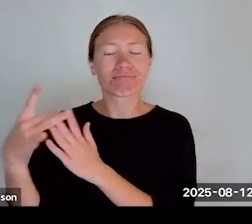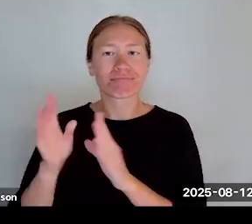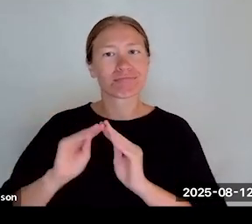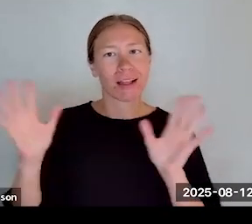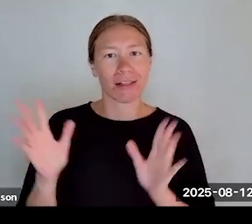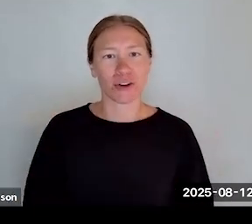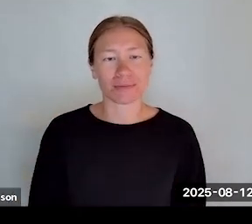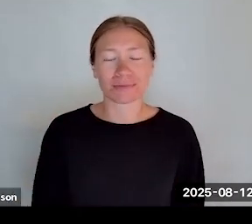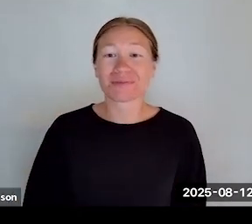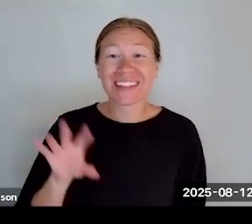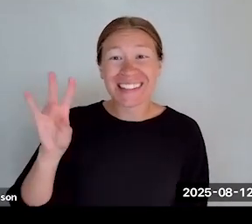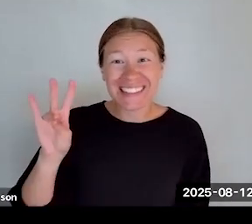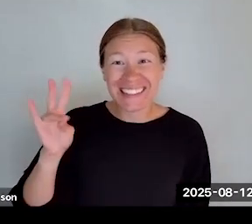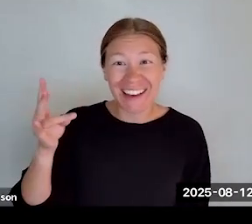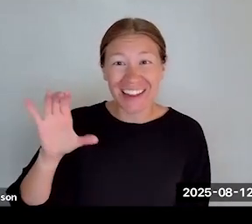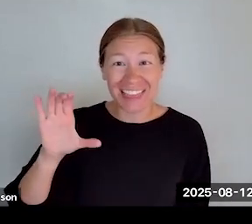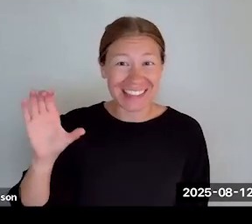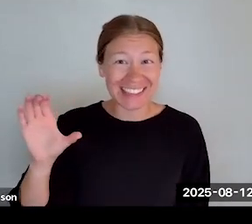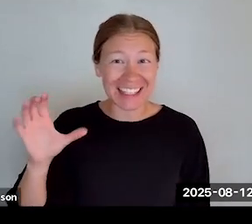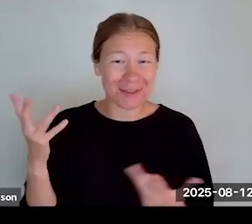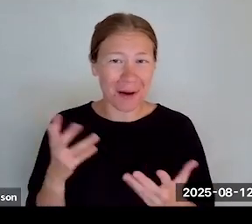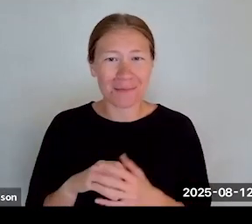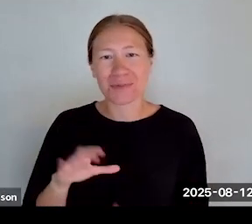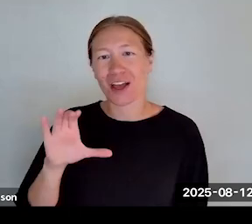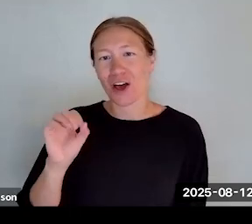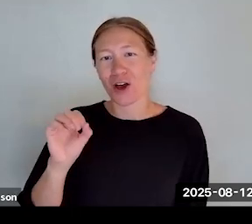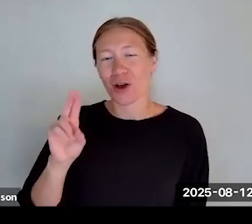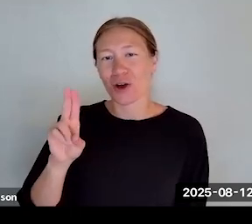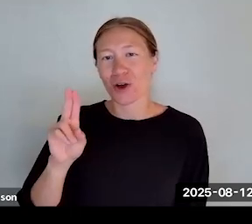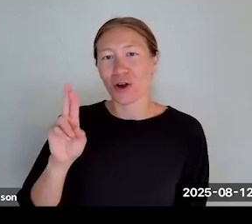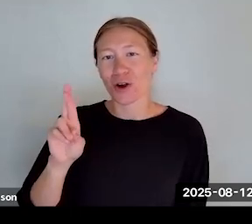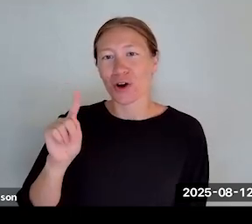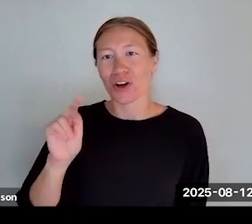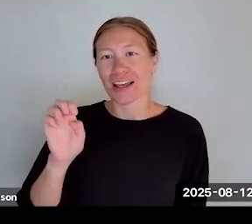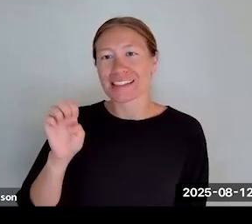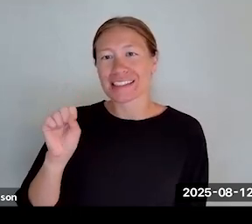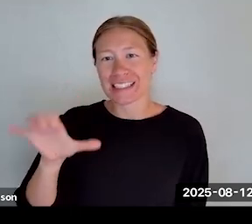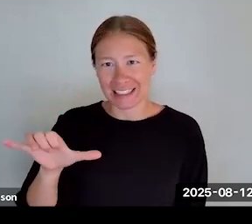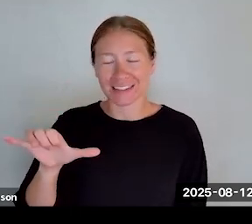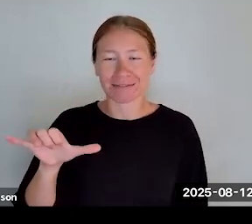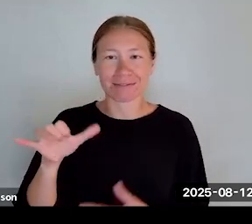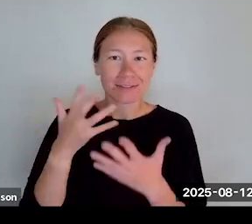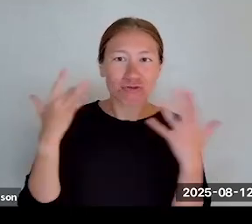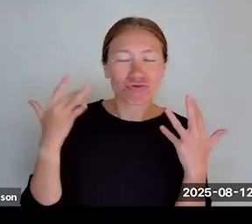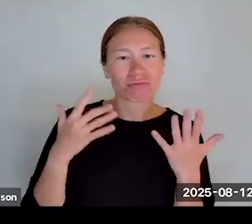And the seventh C is courtesy. Courtesy in communication means delivering your message with respect,